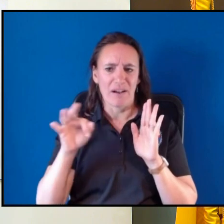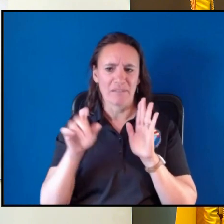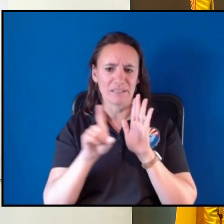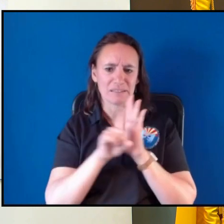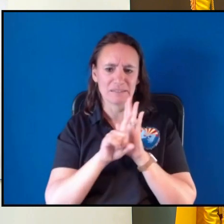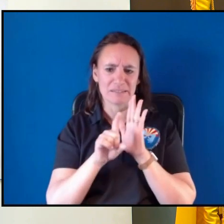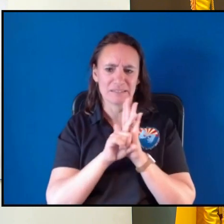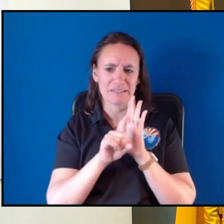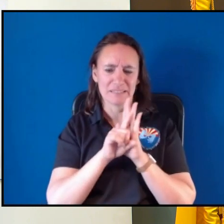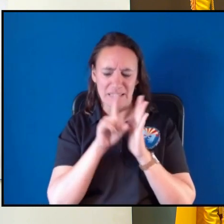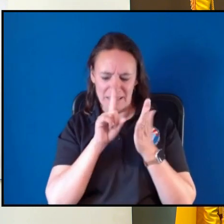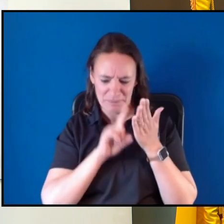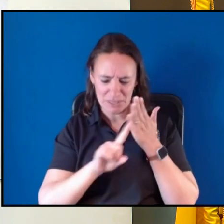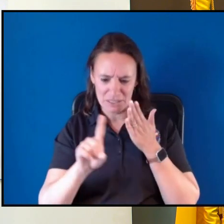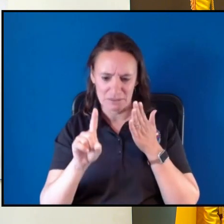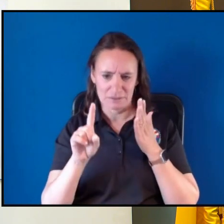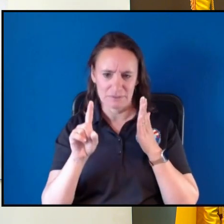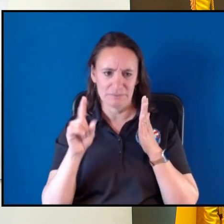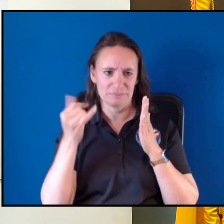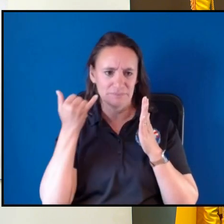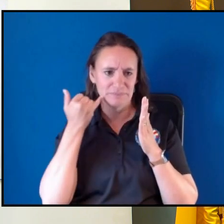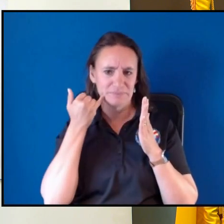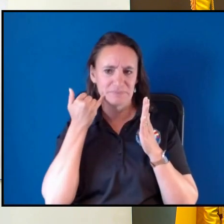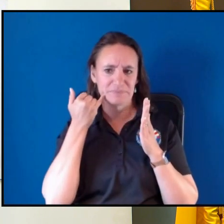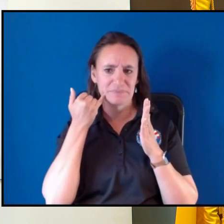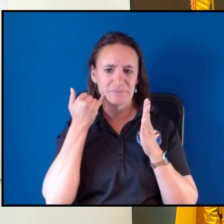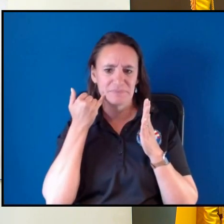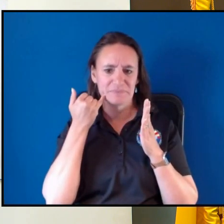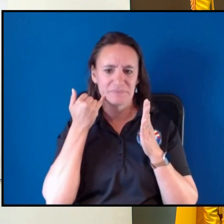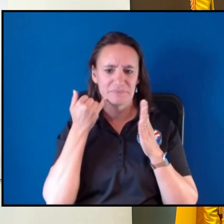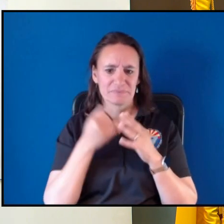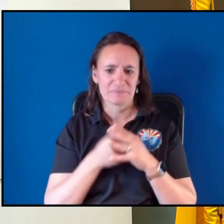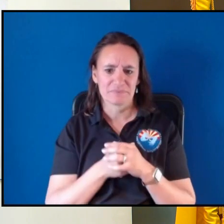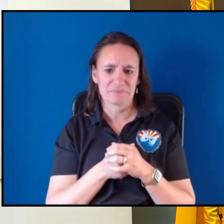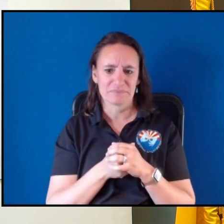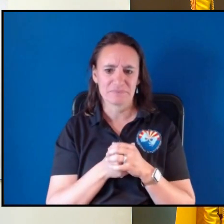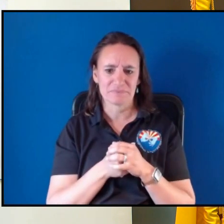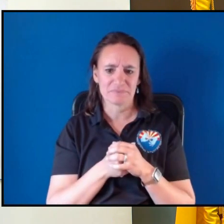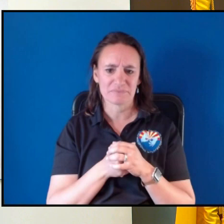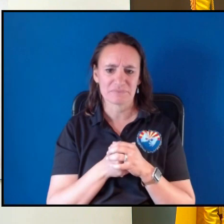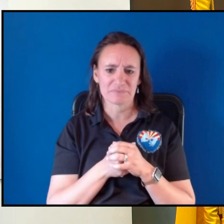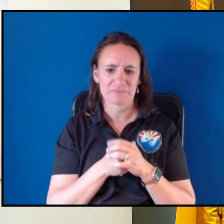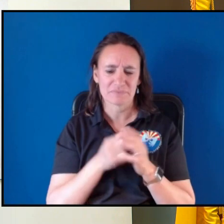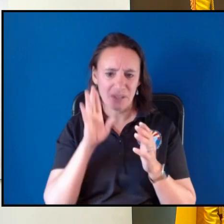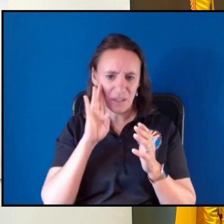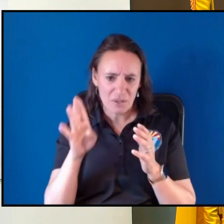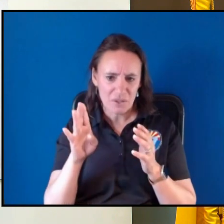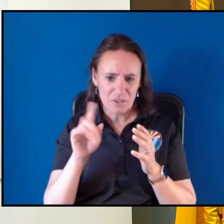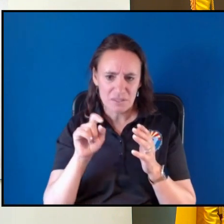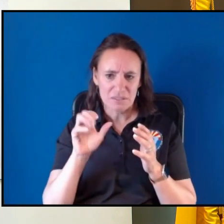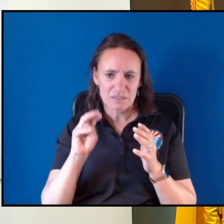So, let's let's take a look. Hello, Tom Bird, incident meterologist, Can I help you?